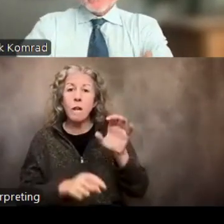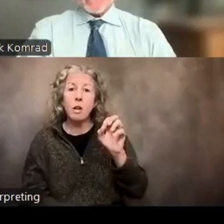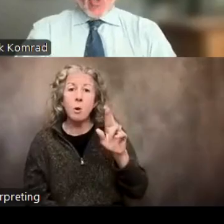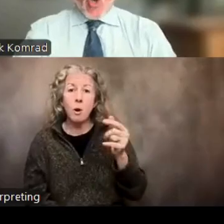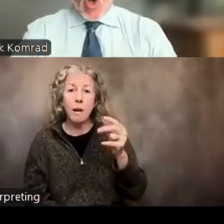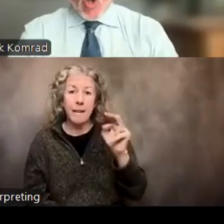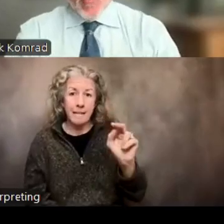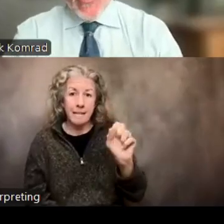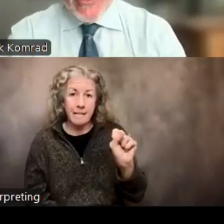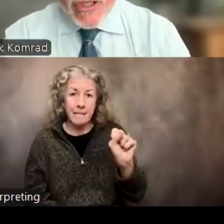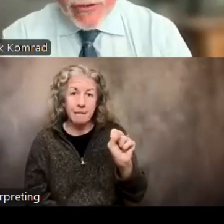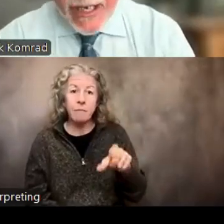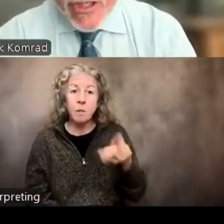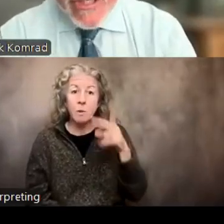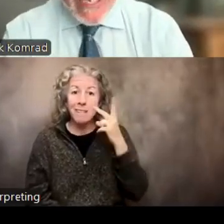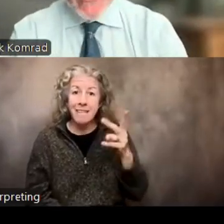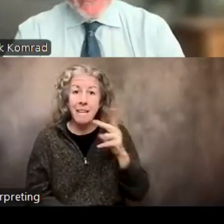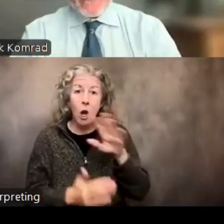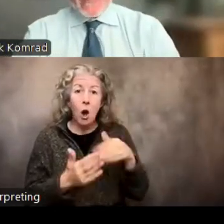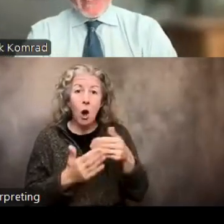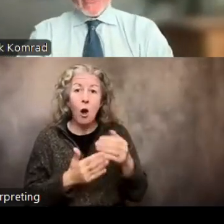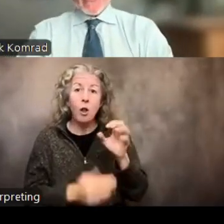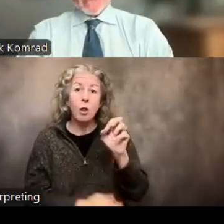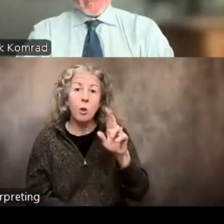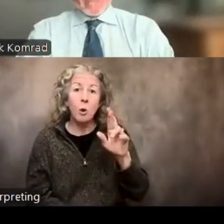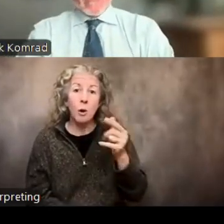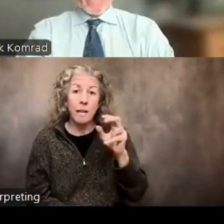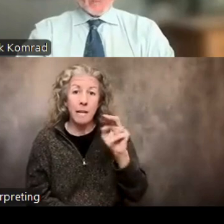look at all organ donations after euthanasia, even though